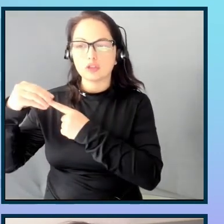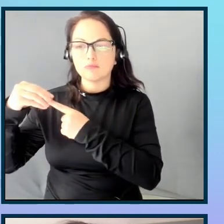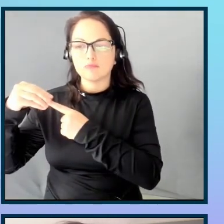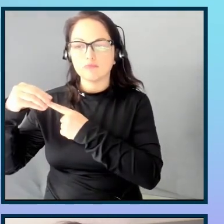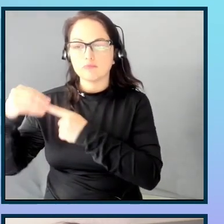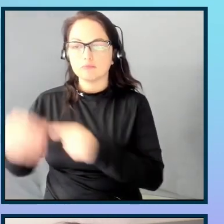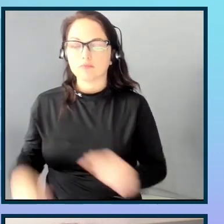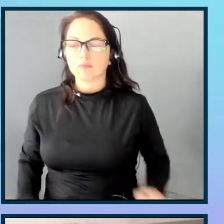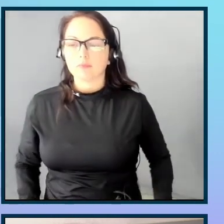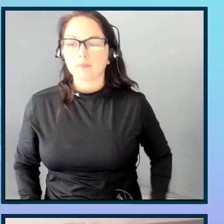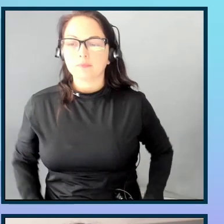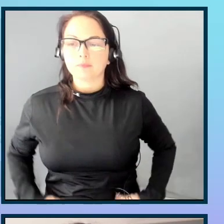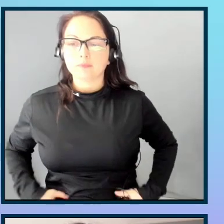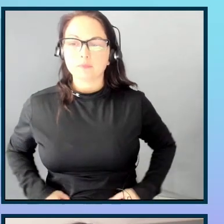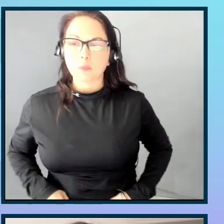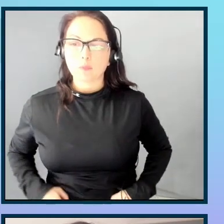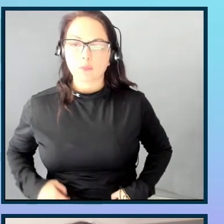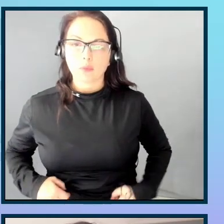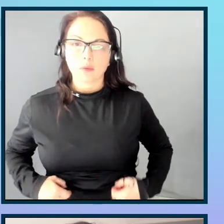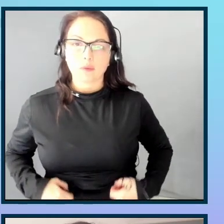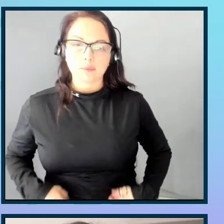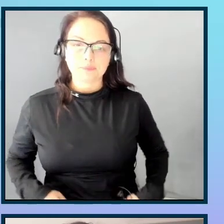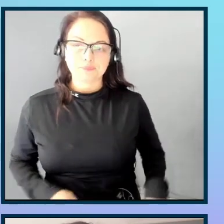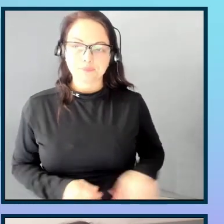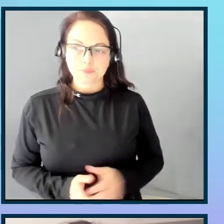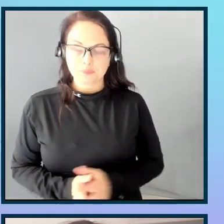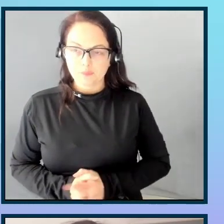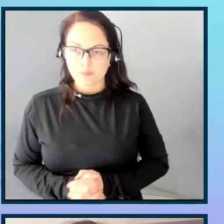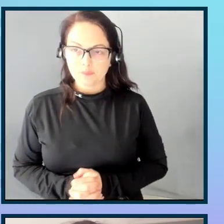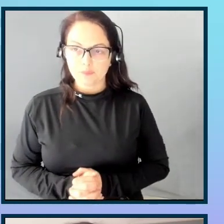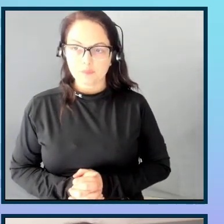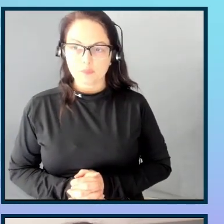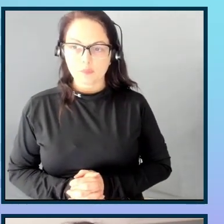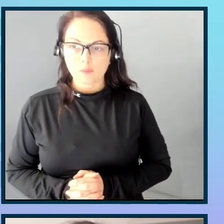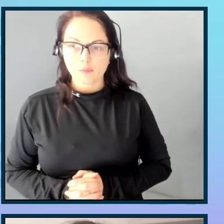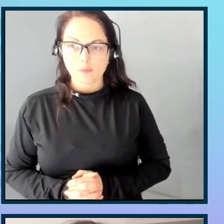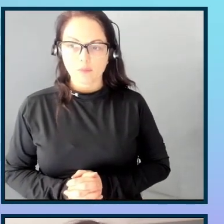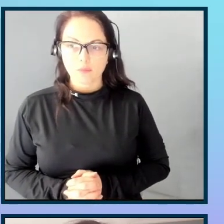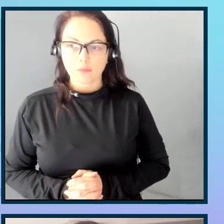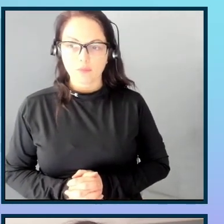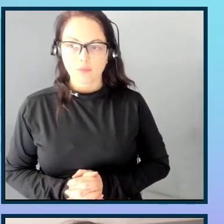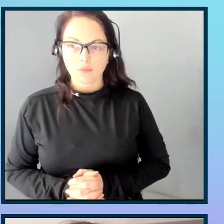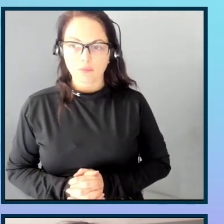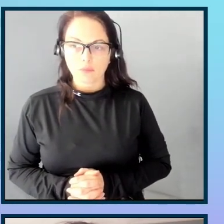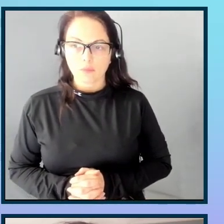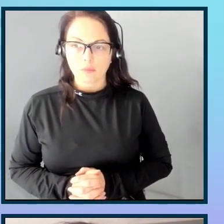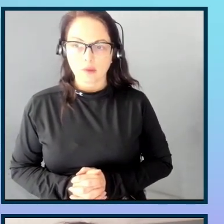Moving on to accessible authentication. For each step in the authentication process